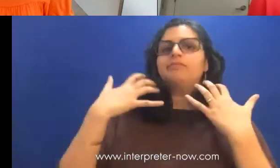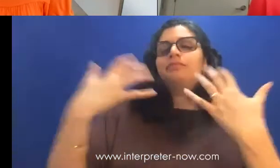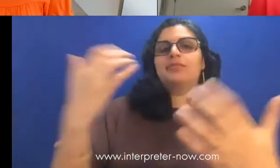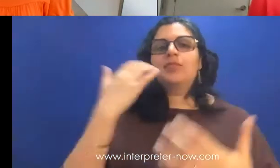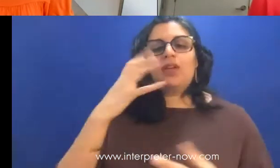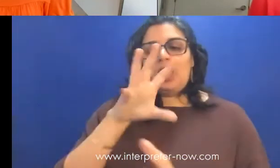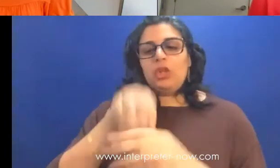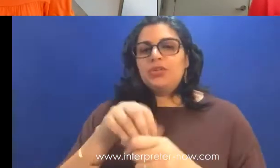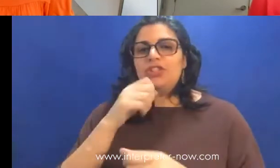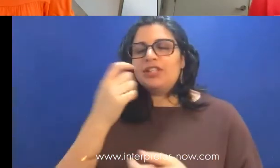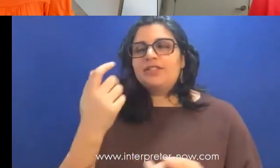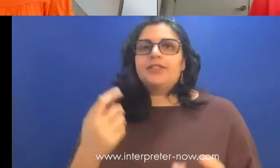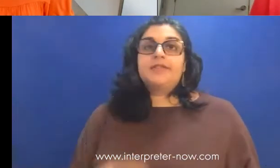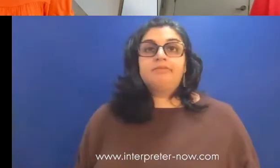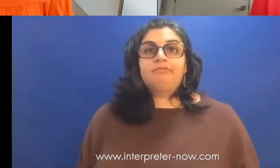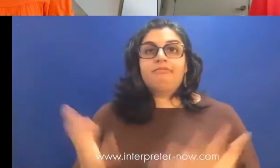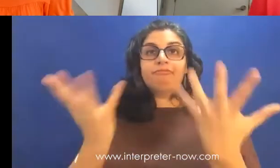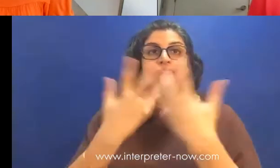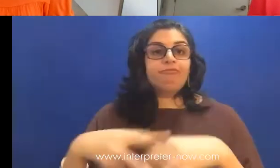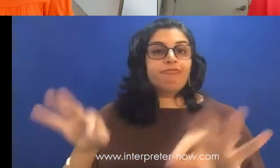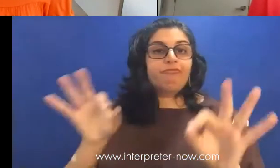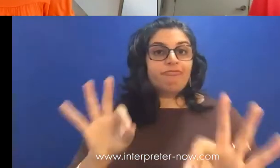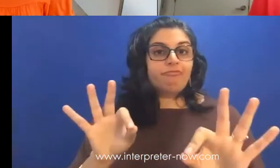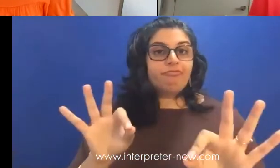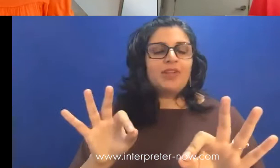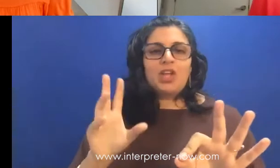happen when you leave it to chance. It really takes intention.